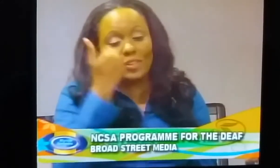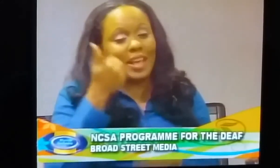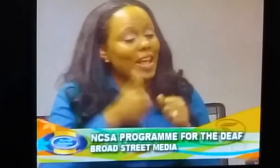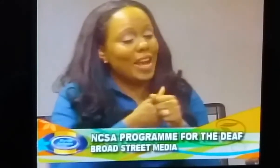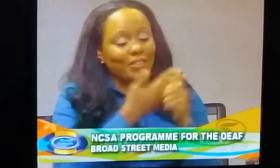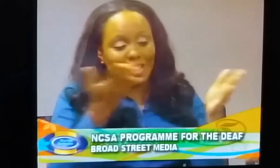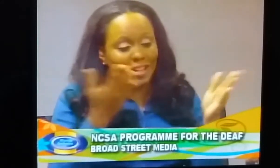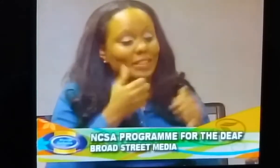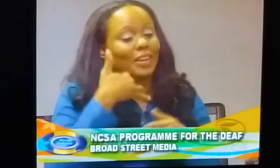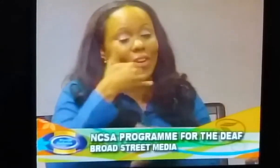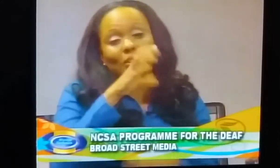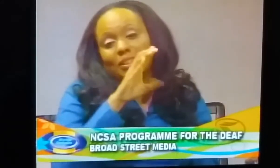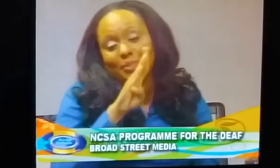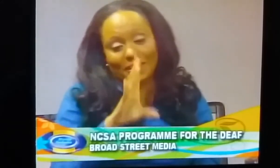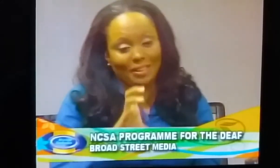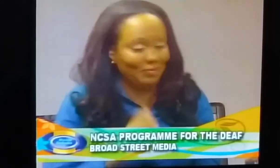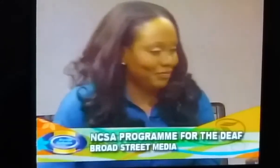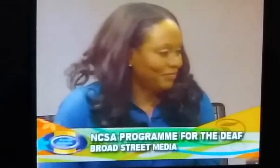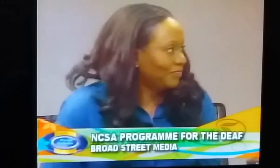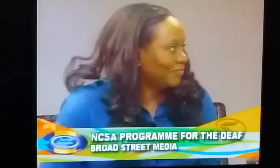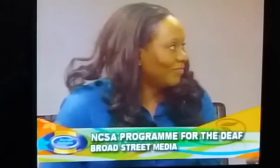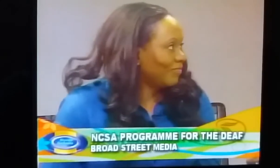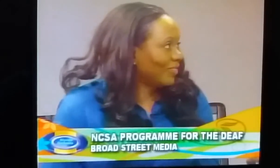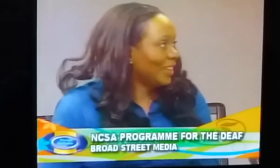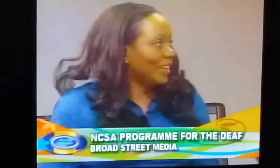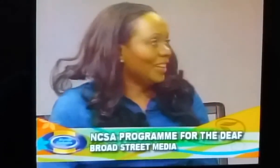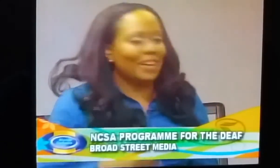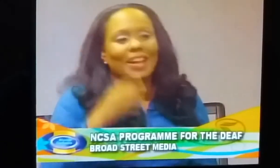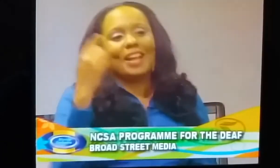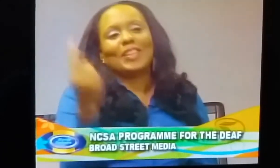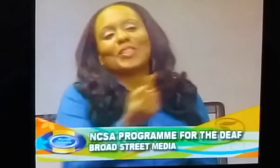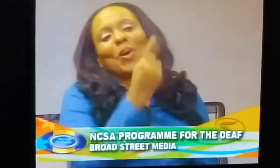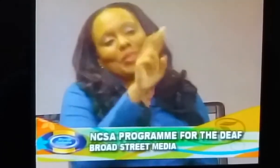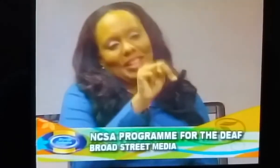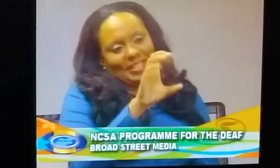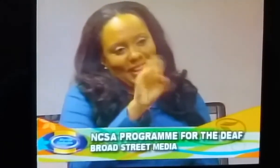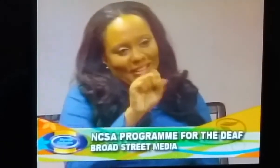forget everything else you can call see you see either as always the NCSA having over say yes